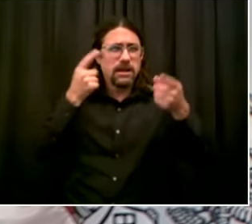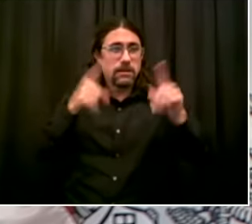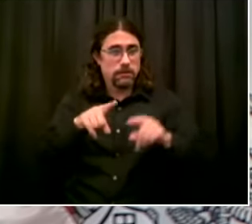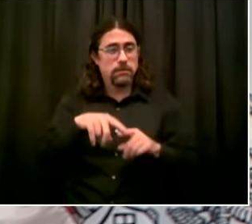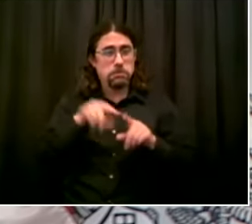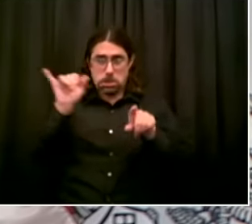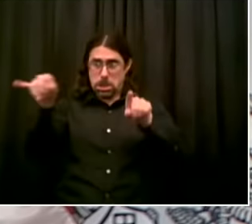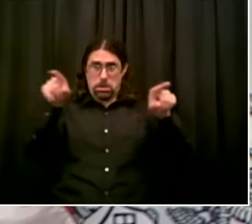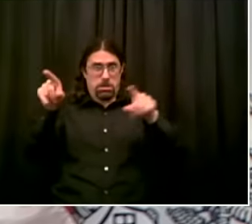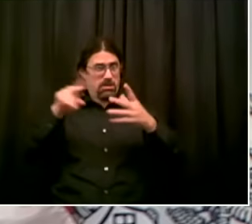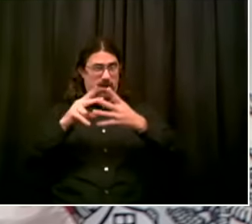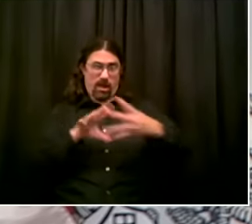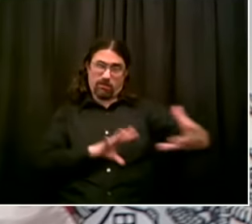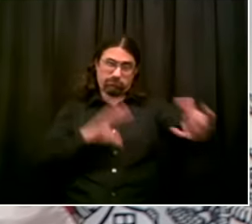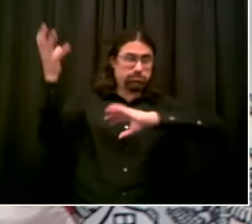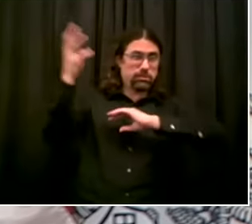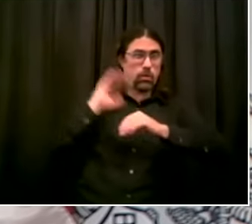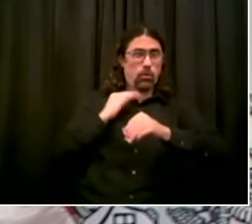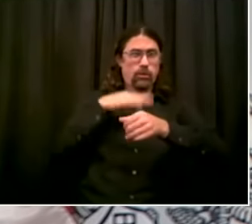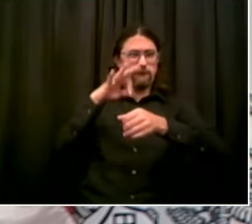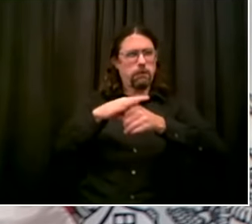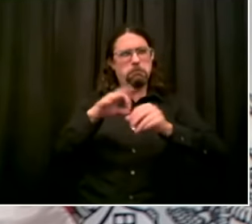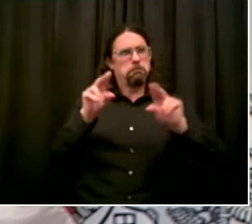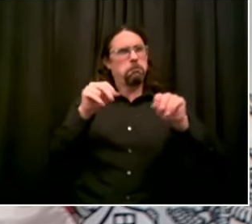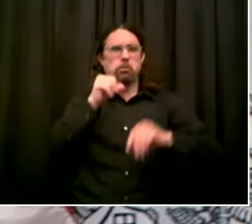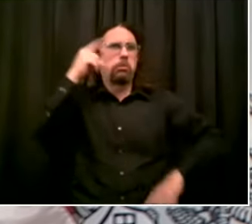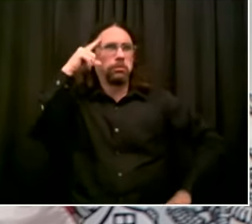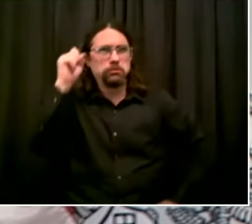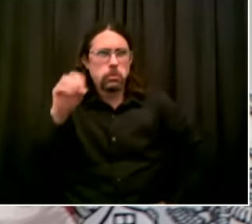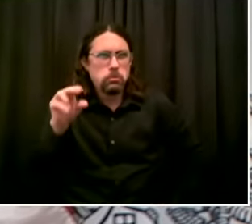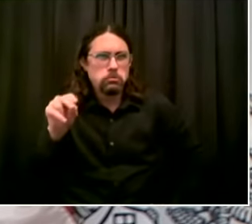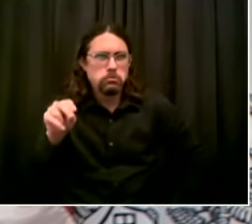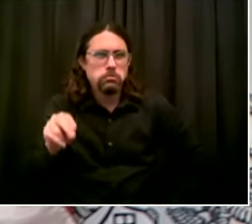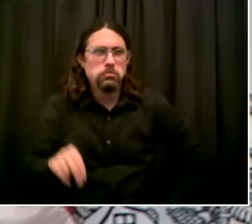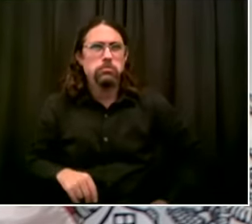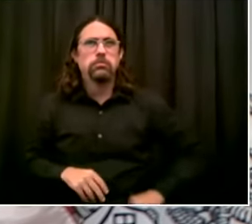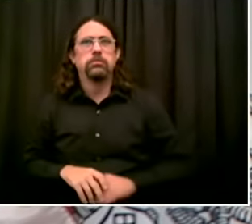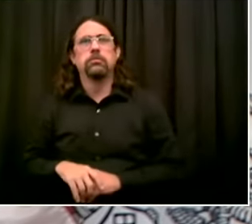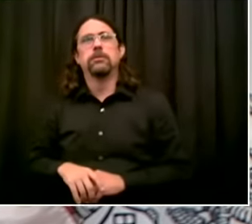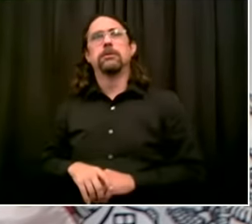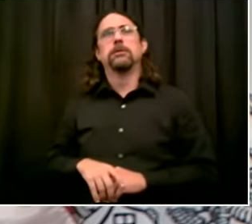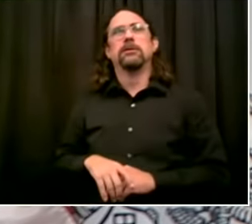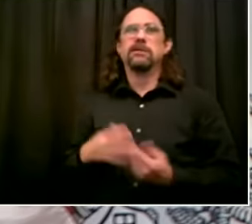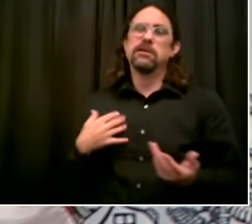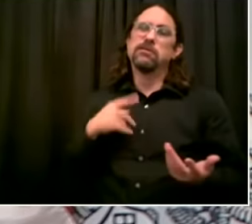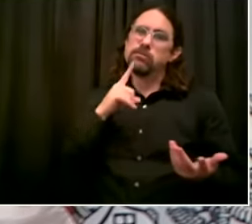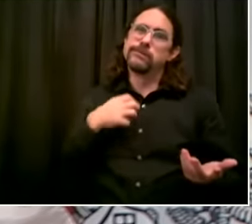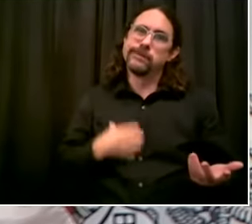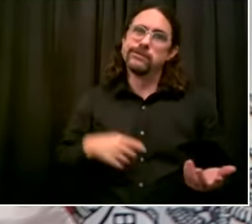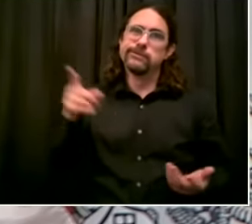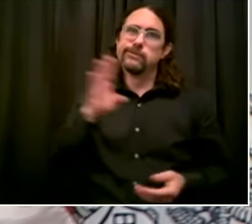RISE TO HIS DEFENSE WON'T STARTING WITH THE UNITED STATES MILITARY THAT TRULY DOES BELIEVE AND HAS ALWAYS ELBIEVED IN THE